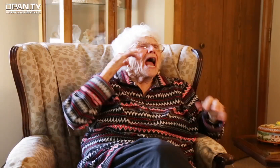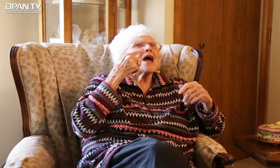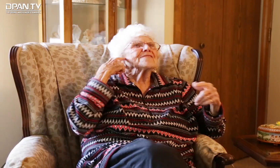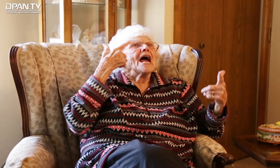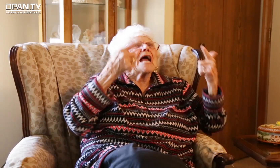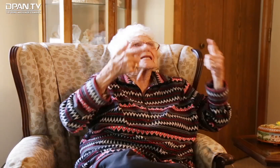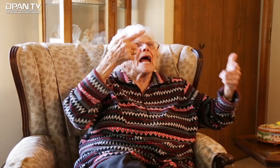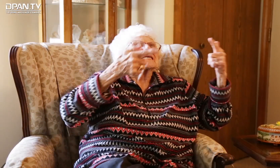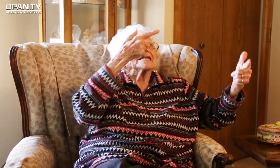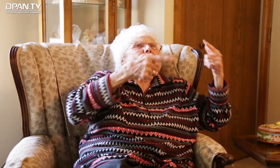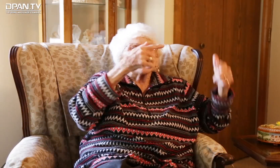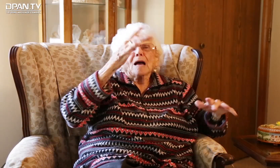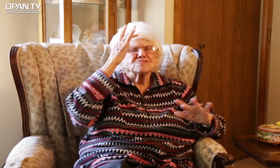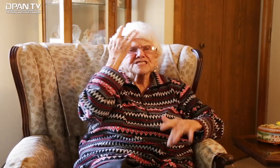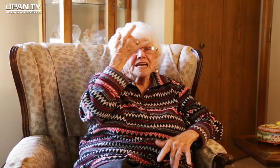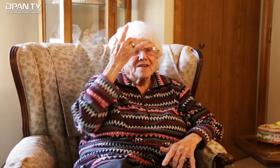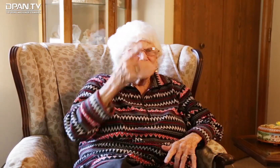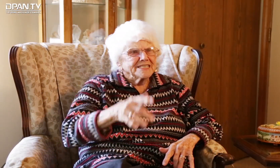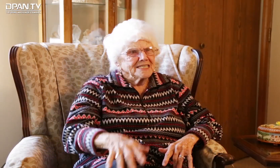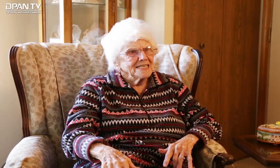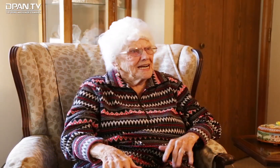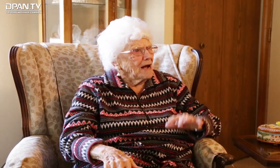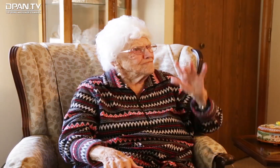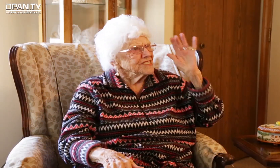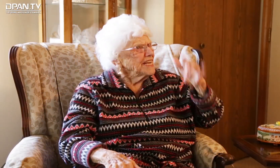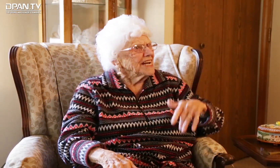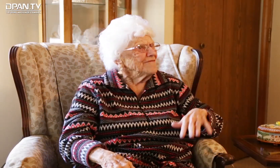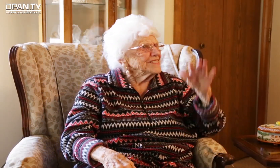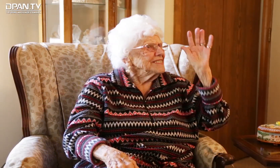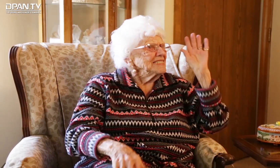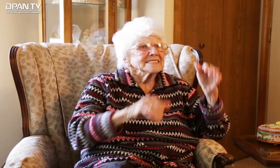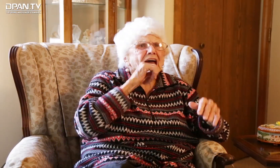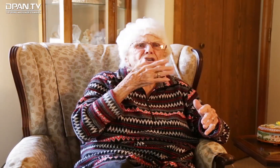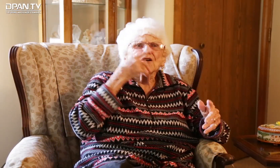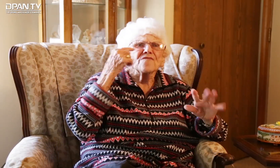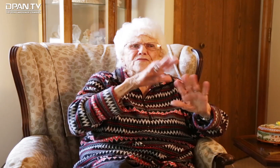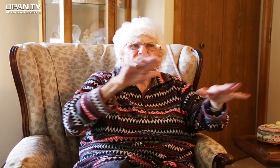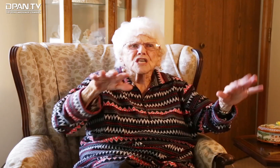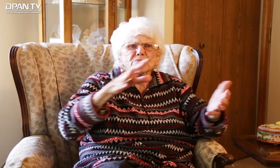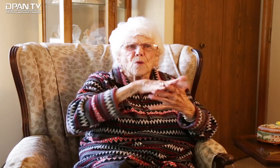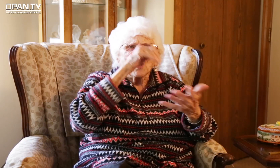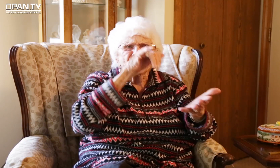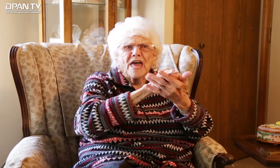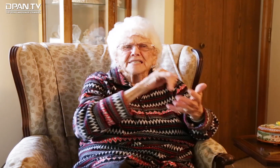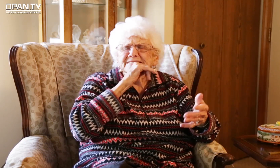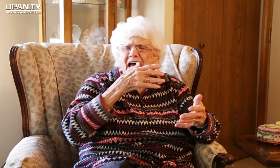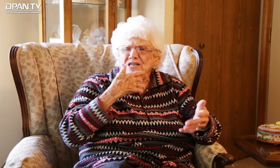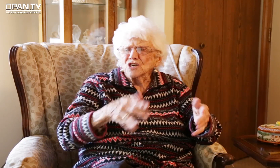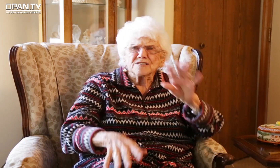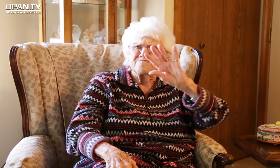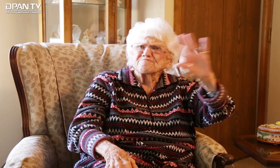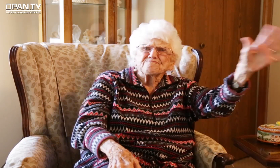Now, I'm hearing about all those shootings and I'm SICK of it! Sick of it! It is not good for the children learning all that.